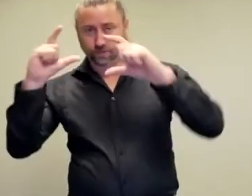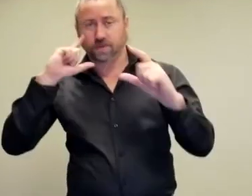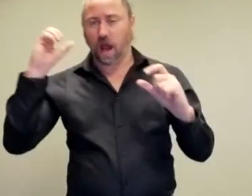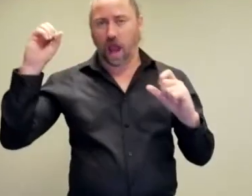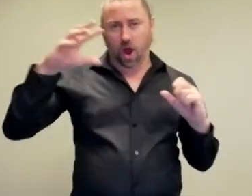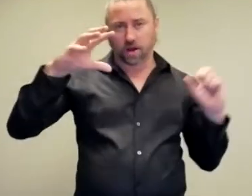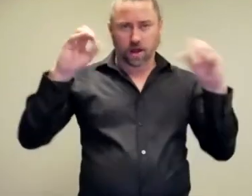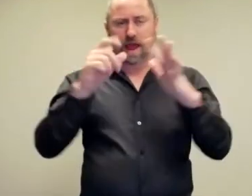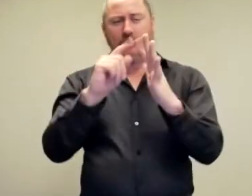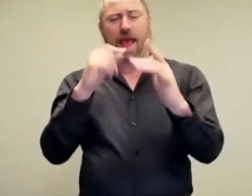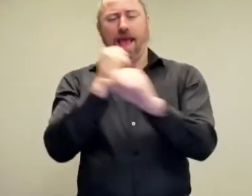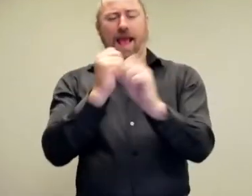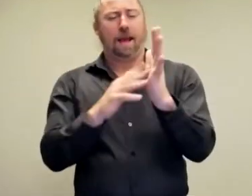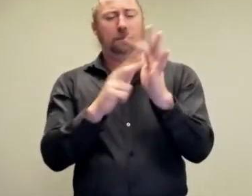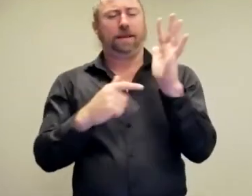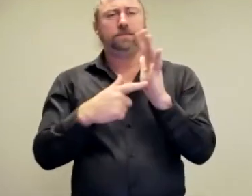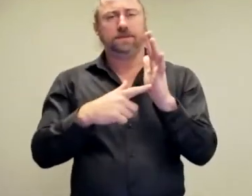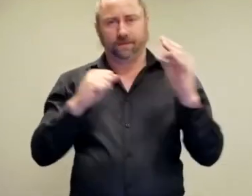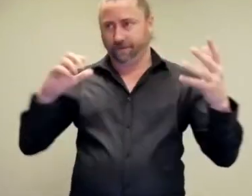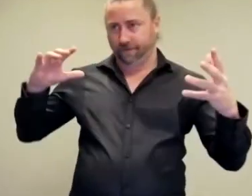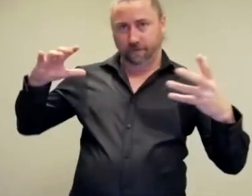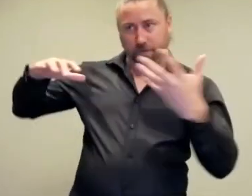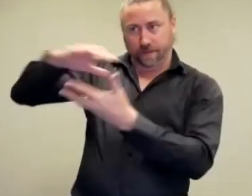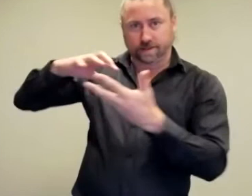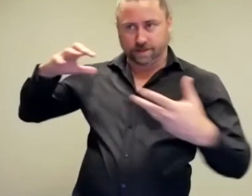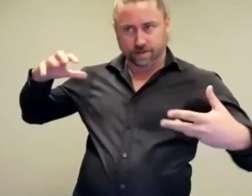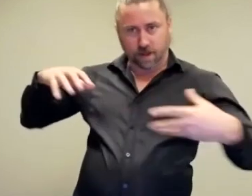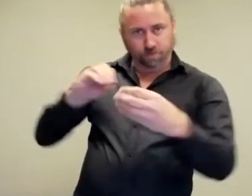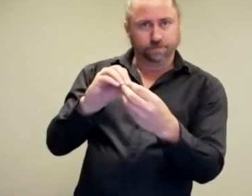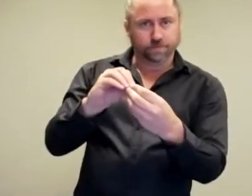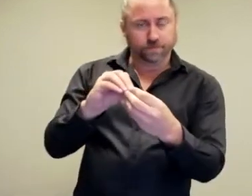mixing pigments, I'm exploring